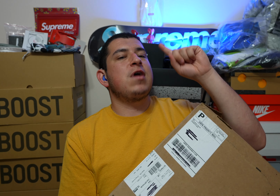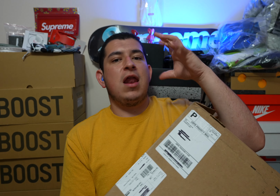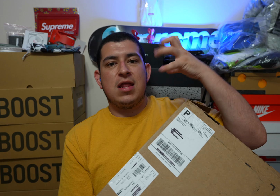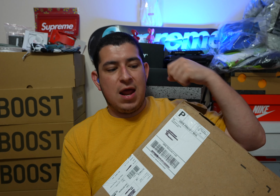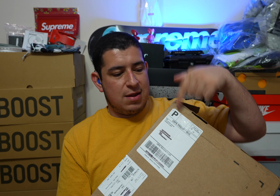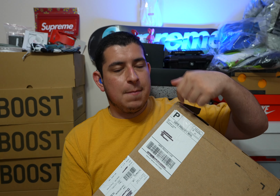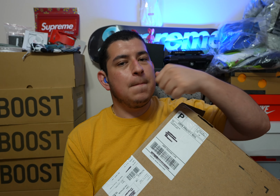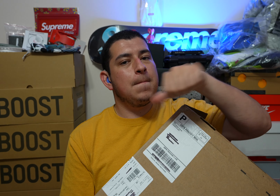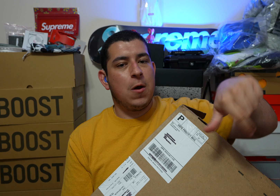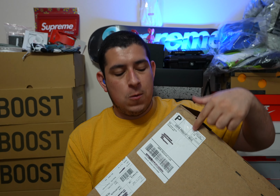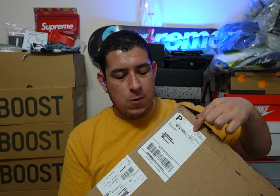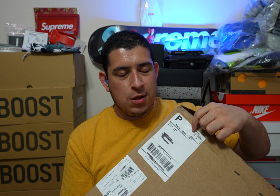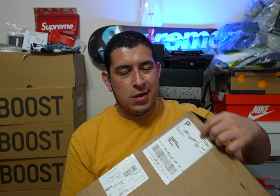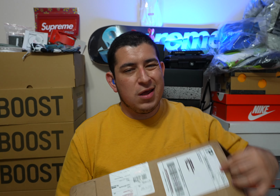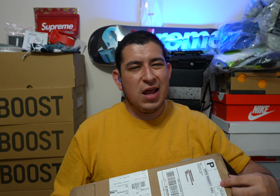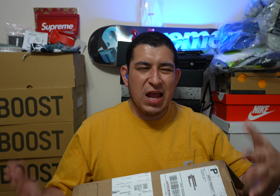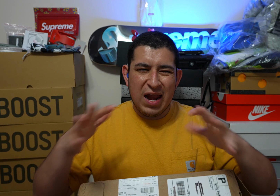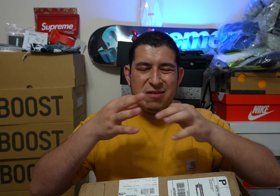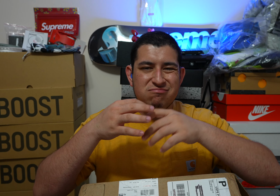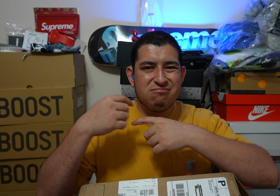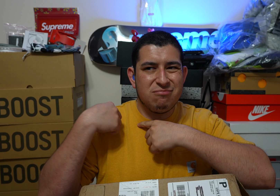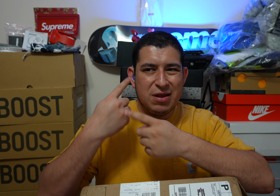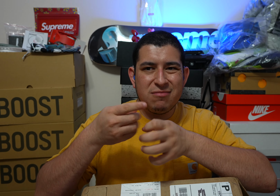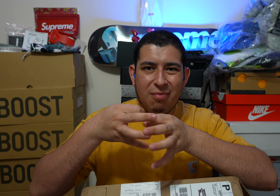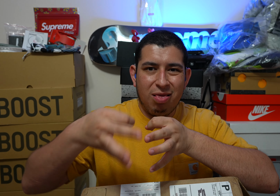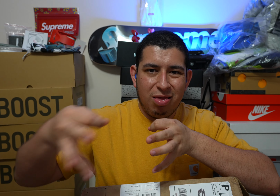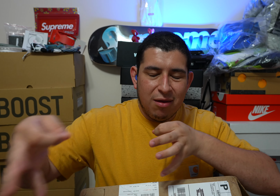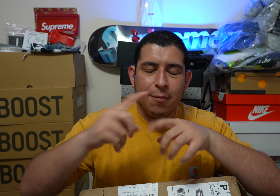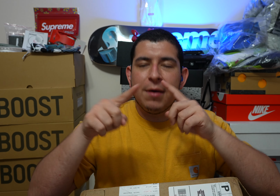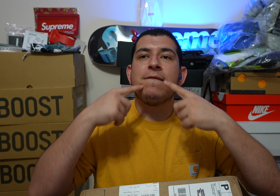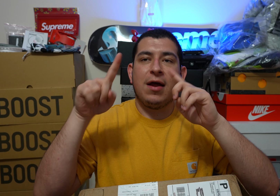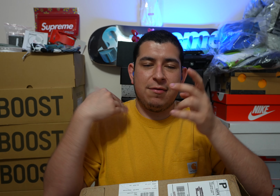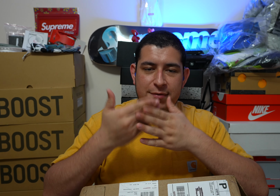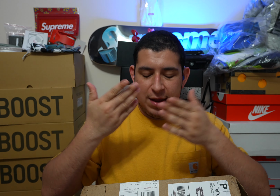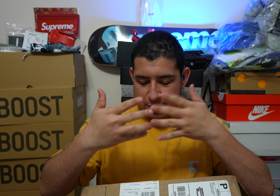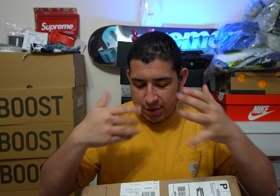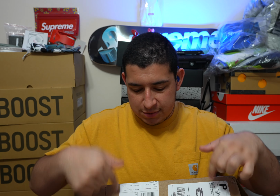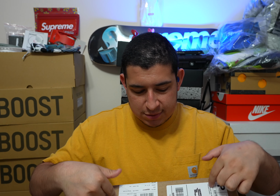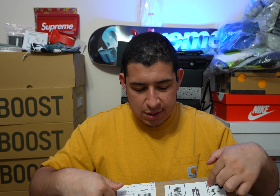I finally got this package and it has been delayed.